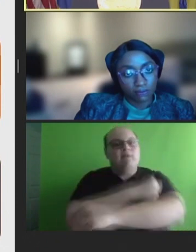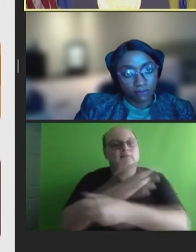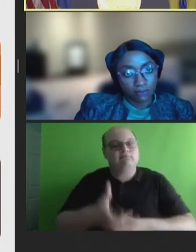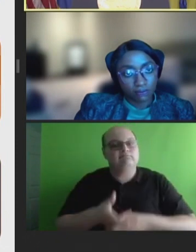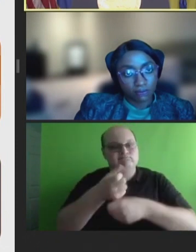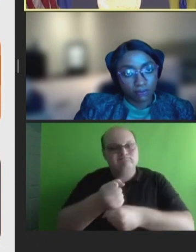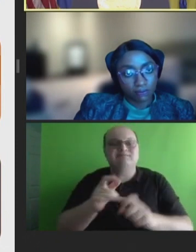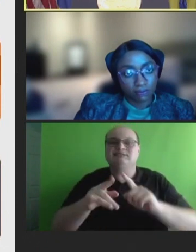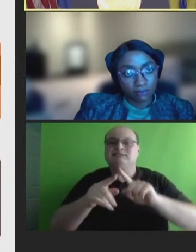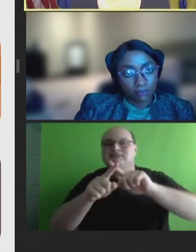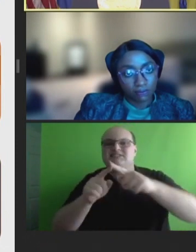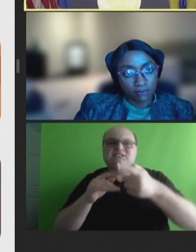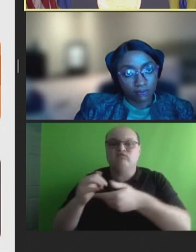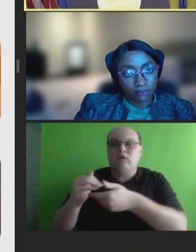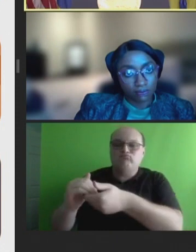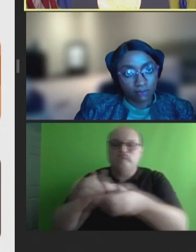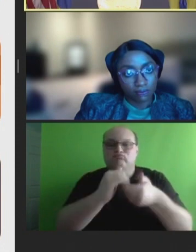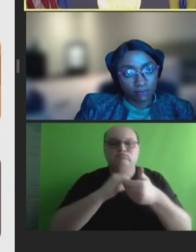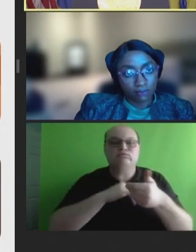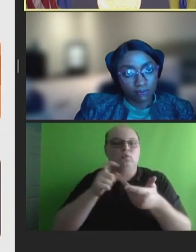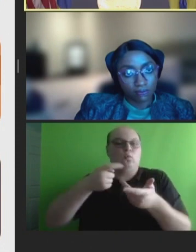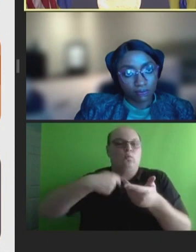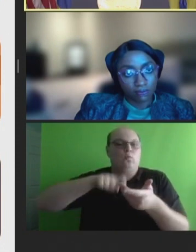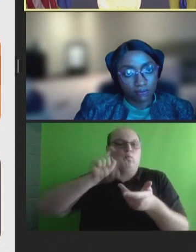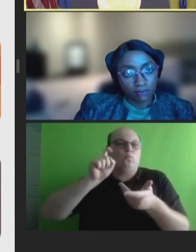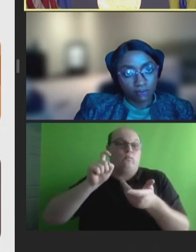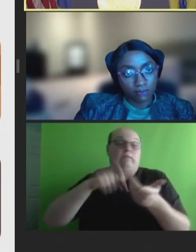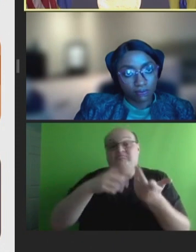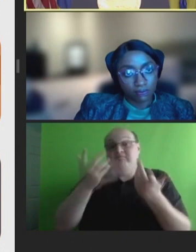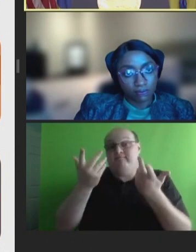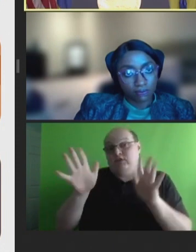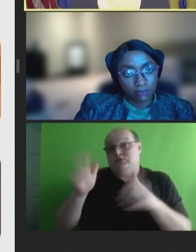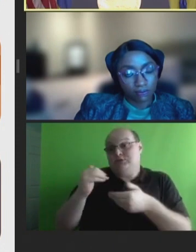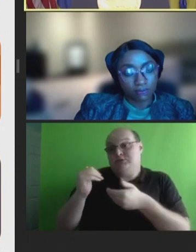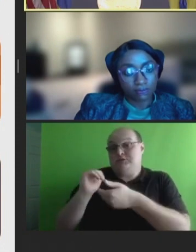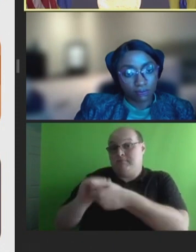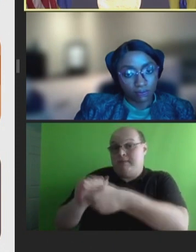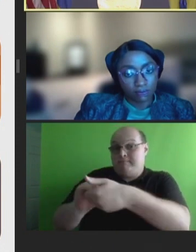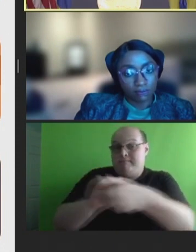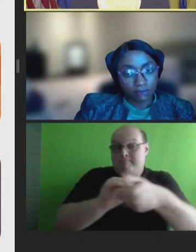organizations is something that we need to -- that we did, and we need to continue moving forward,